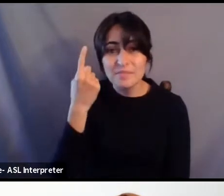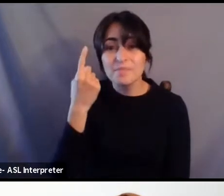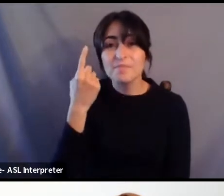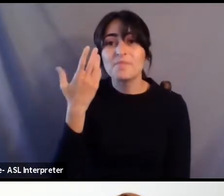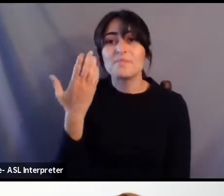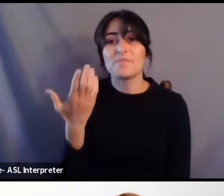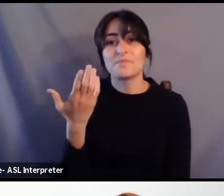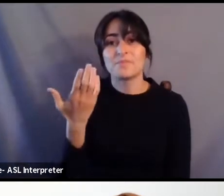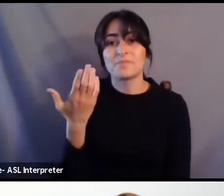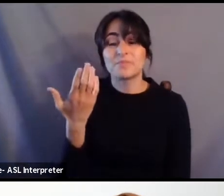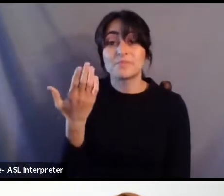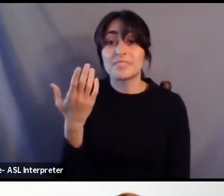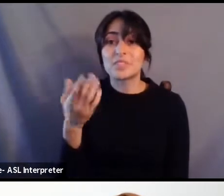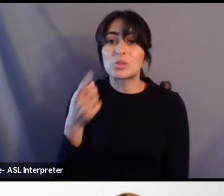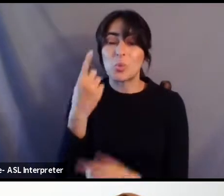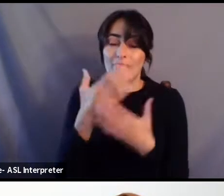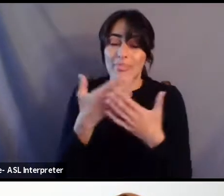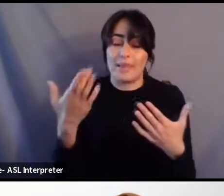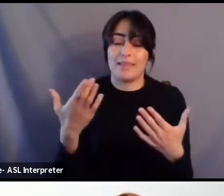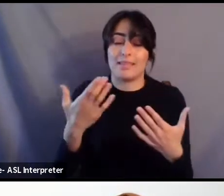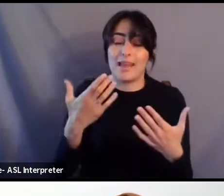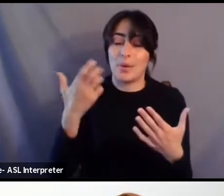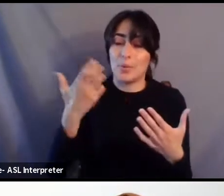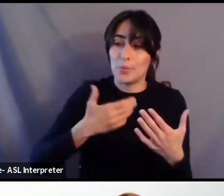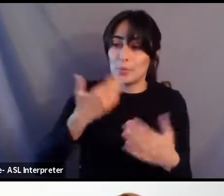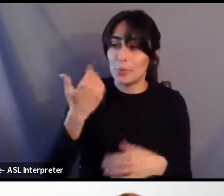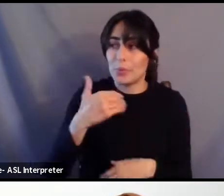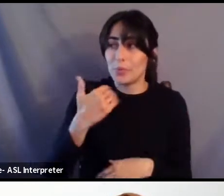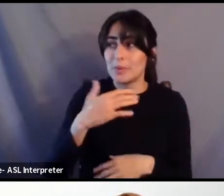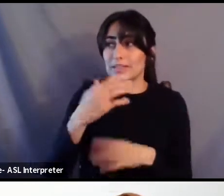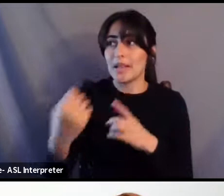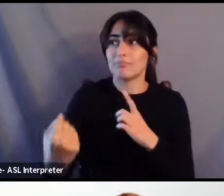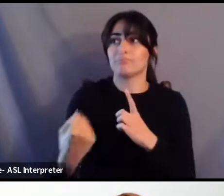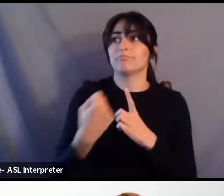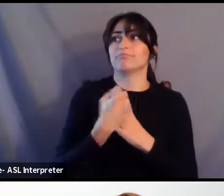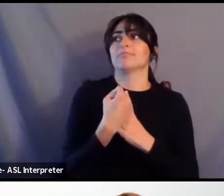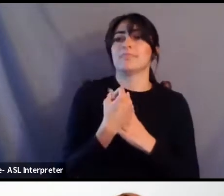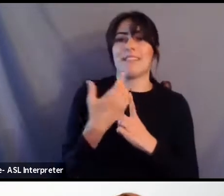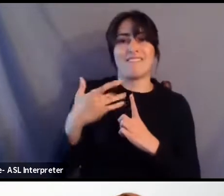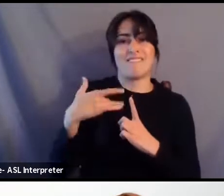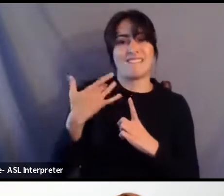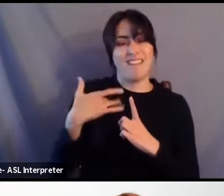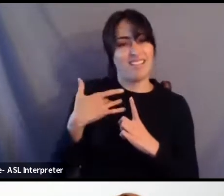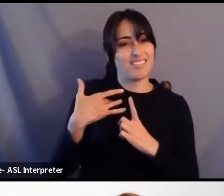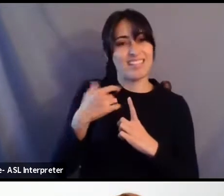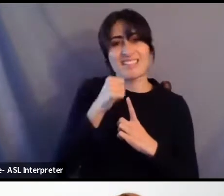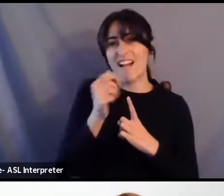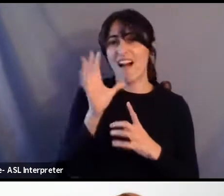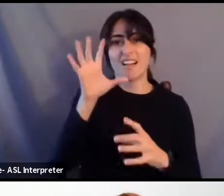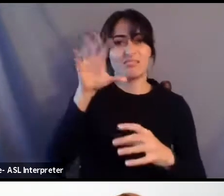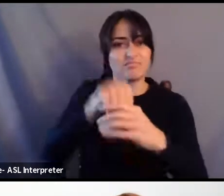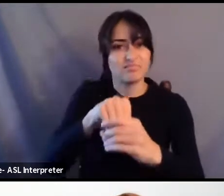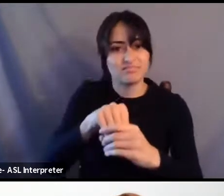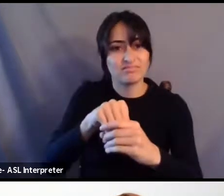one of the things that really made me not feel like I was a part of what was going on